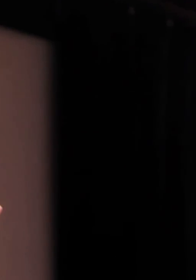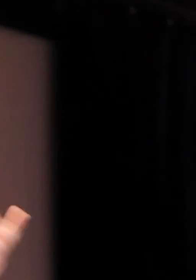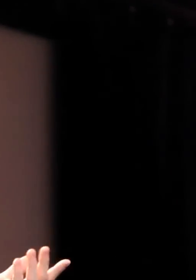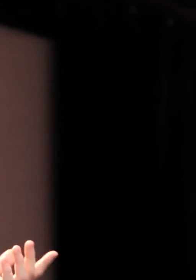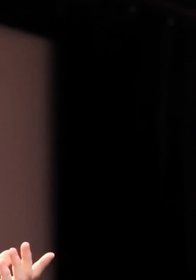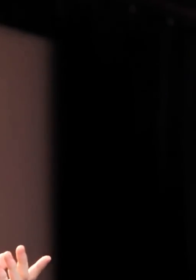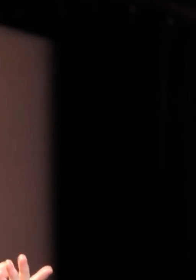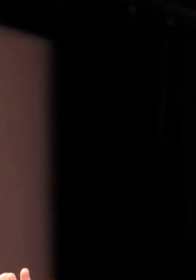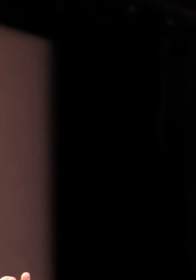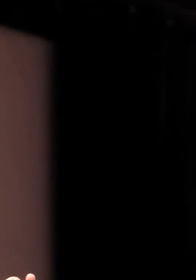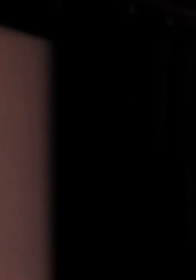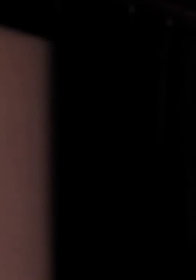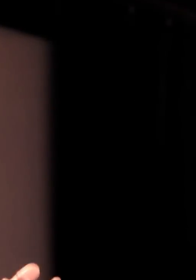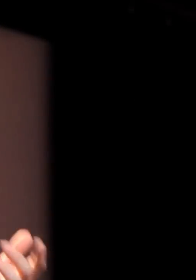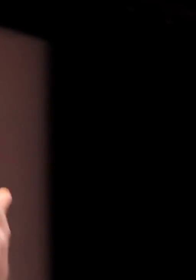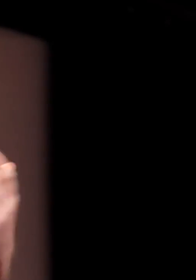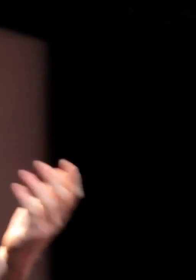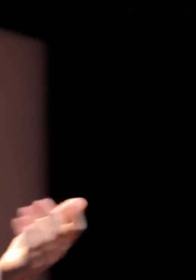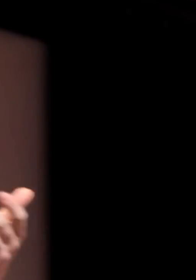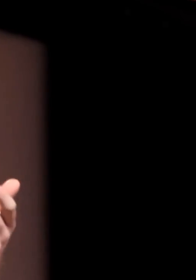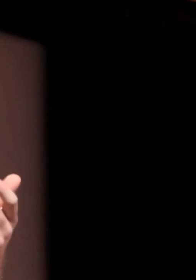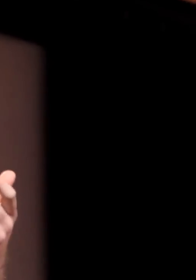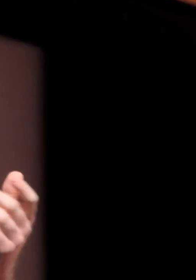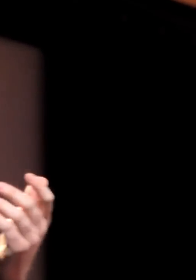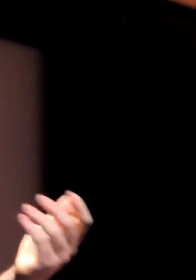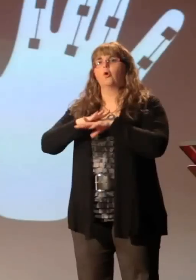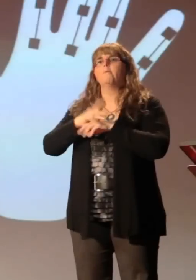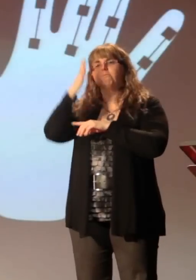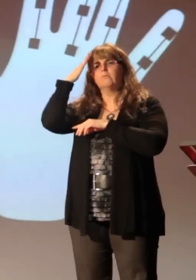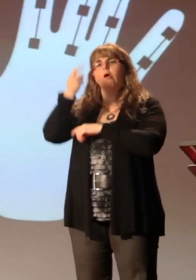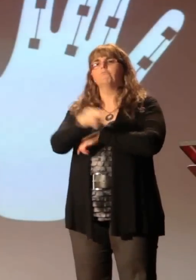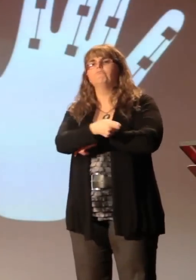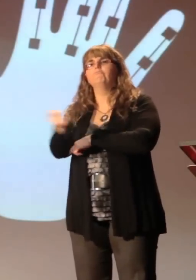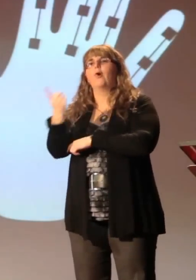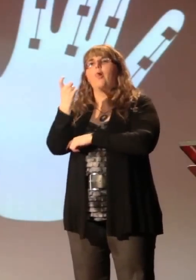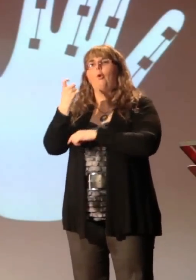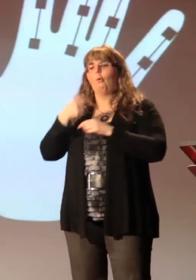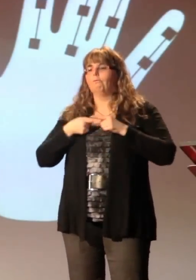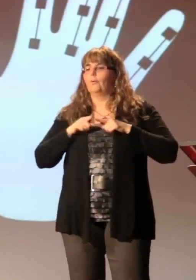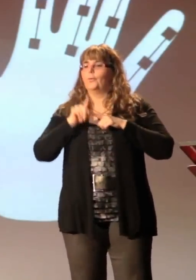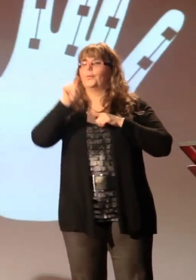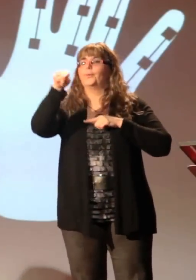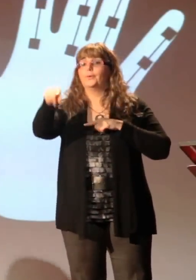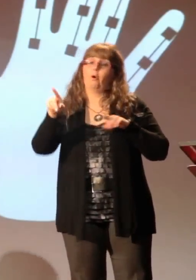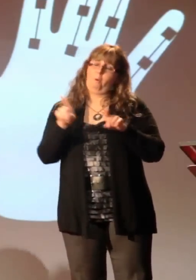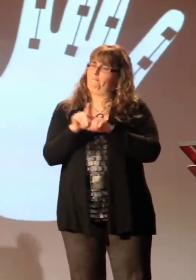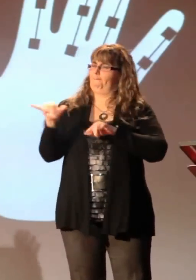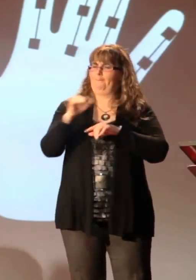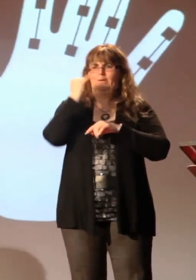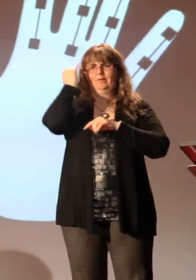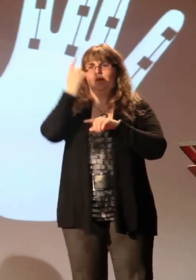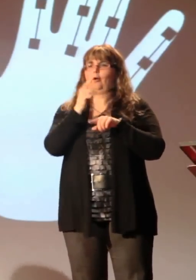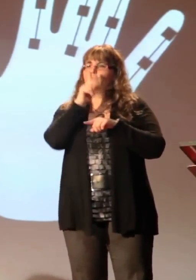...much like a water hose does with water. If we weave optical fibers throughout the glove...